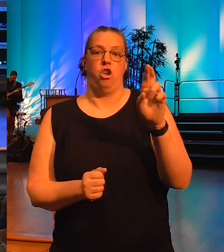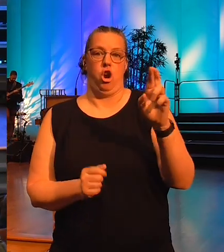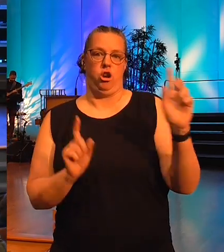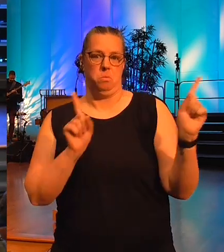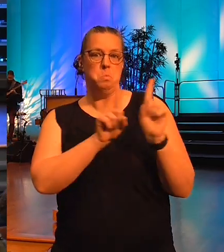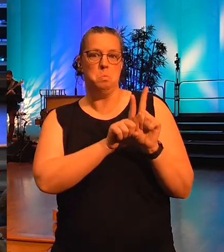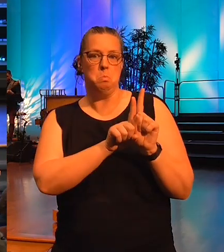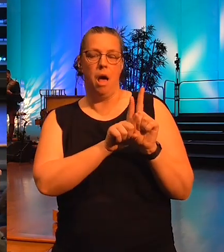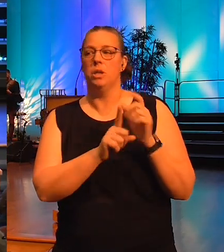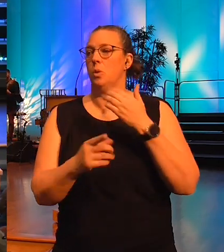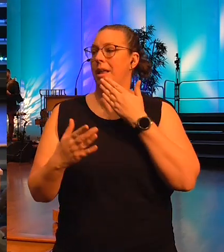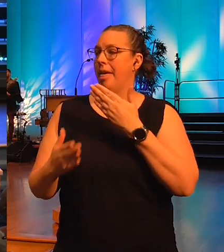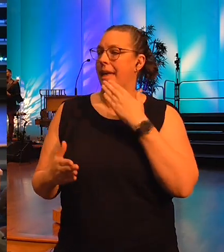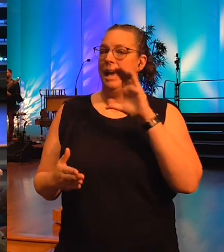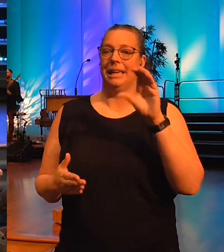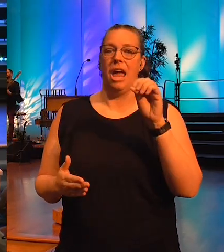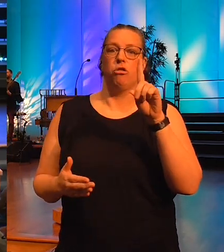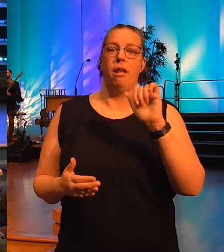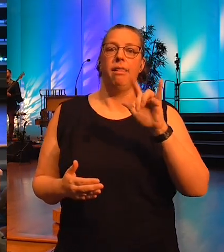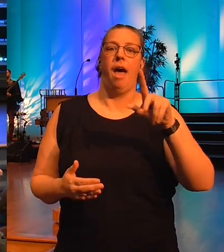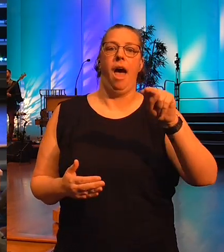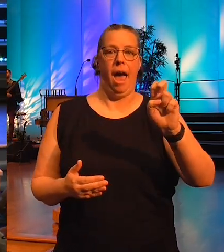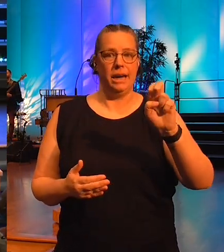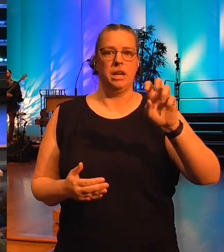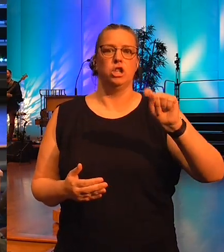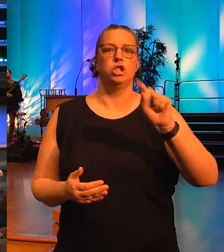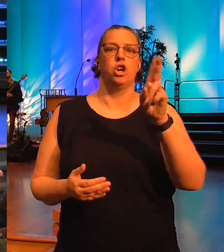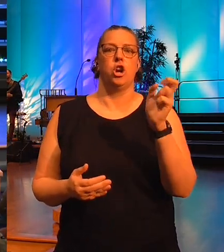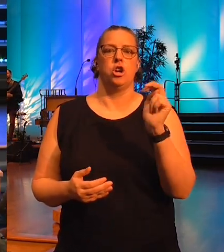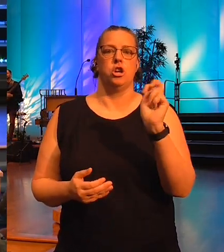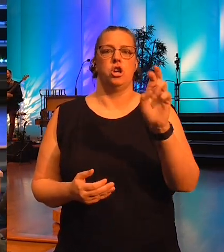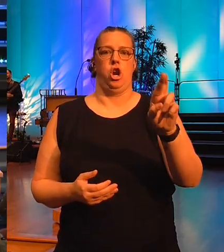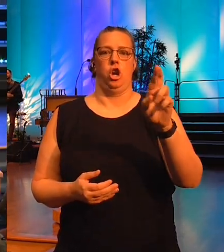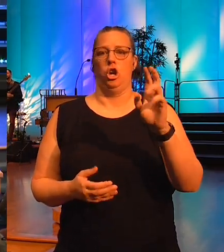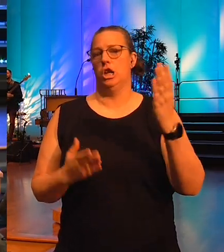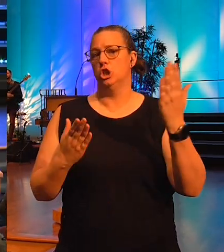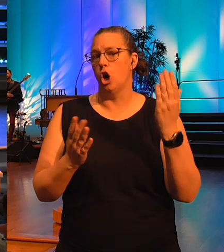thank Caroline Turner of our diversity and belong initiative who serves with Arthur on uh together